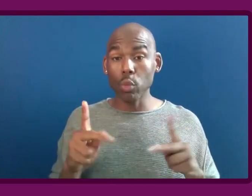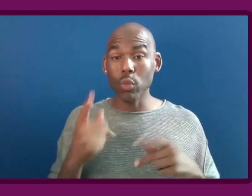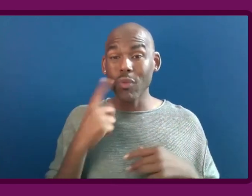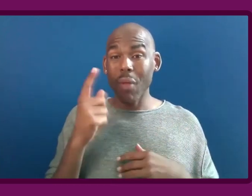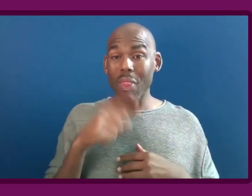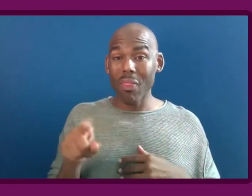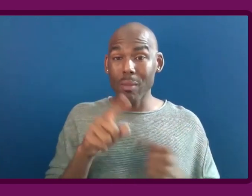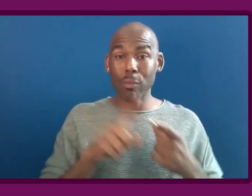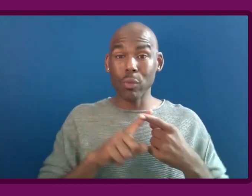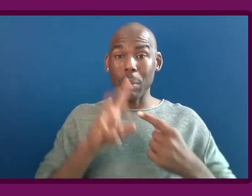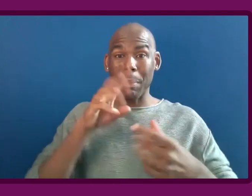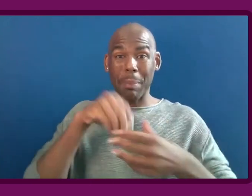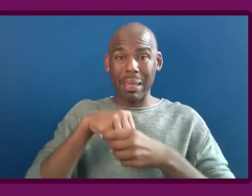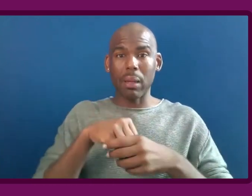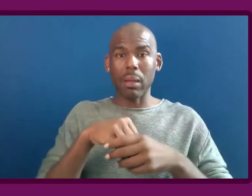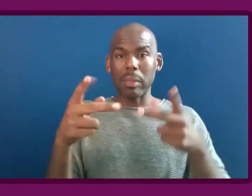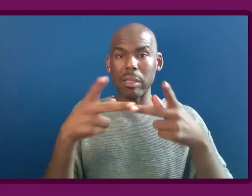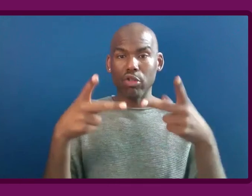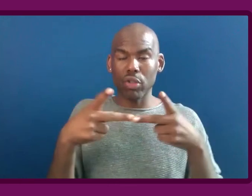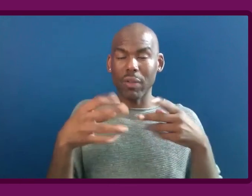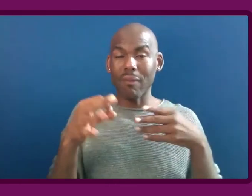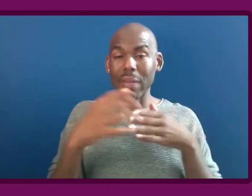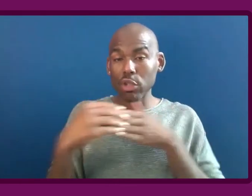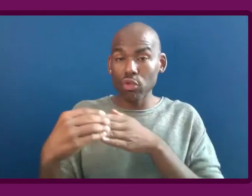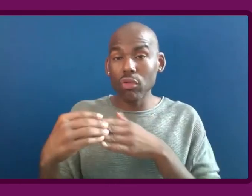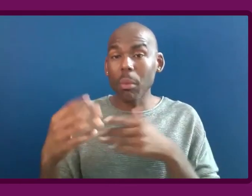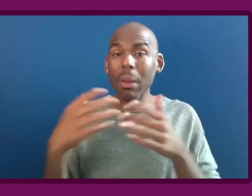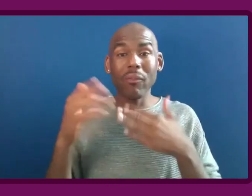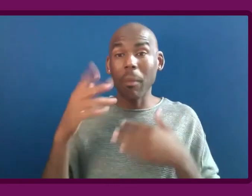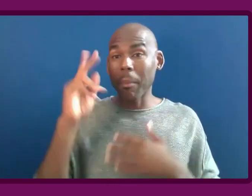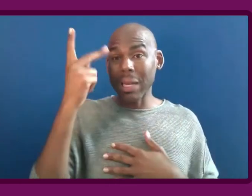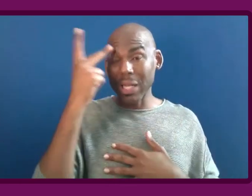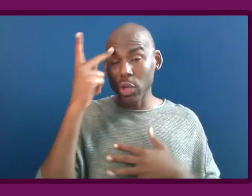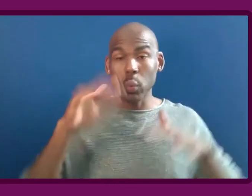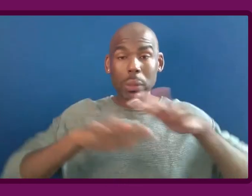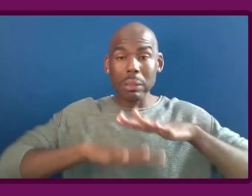and not feel alone in this world, all together. The second thing that we do,